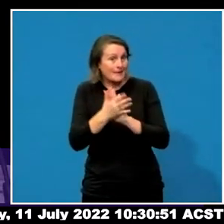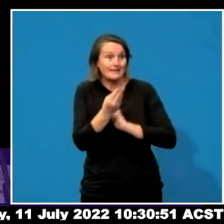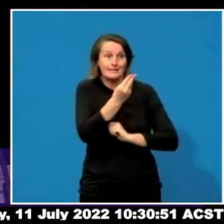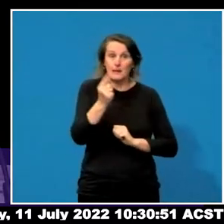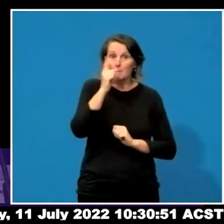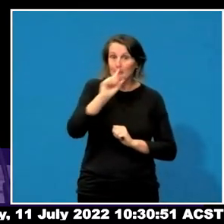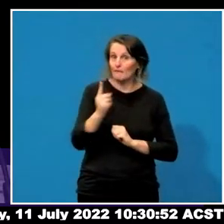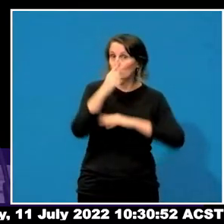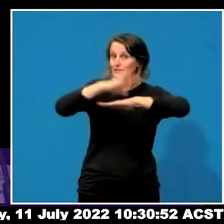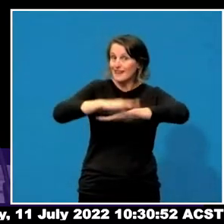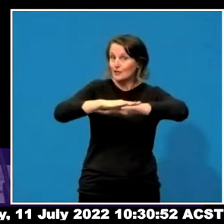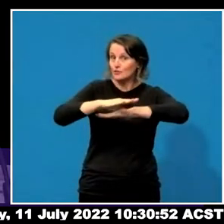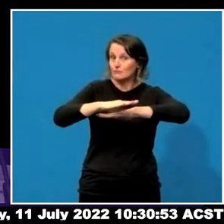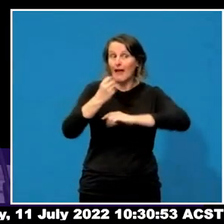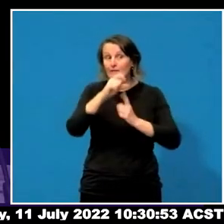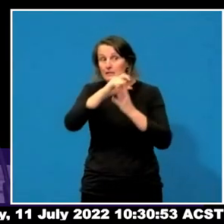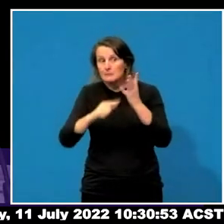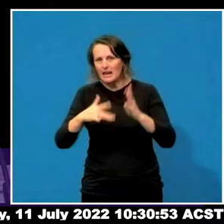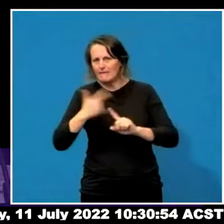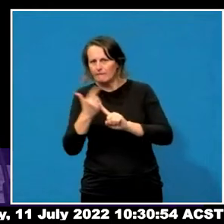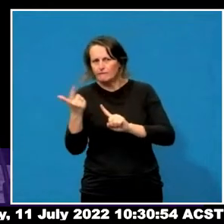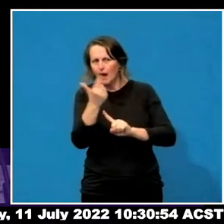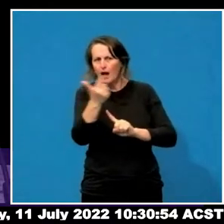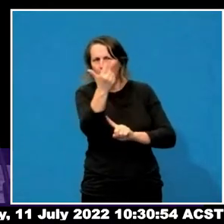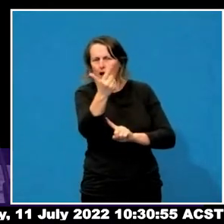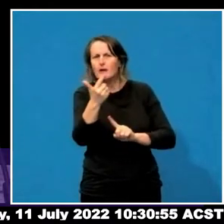remote and very remote areas are not being correctly assessed.